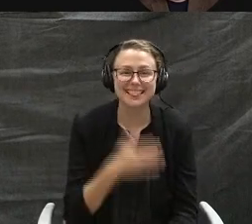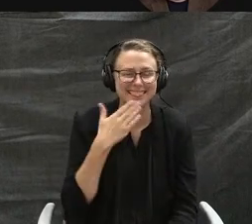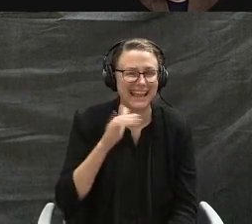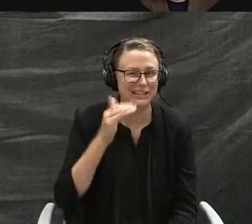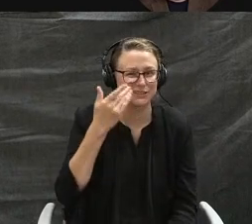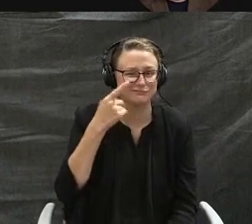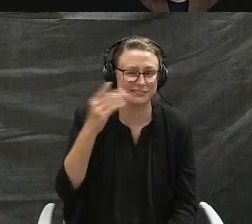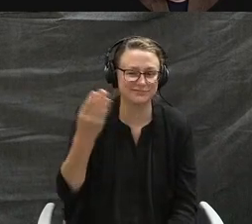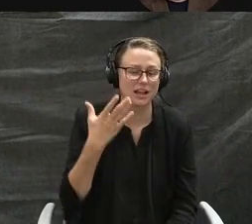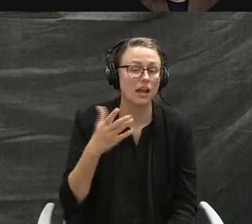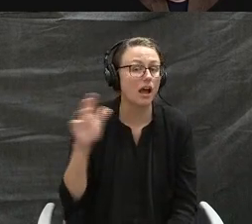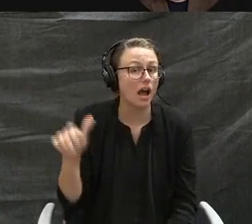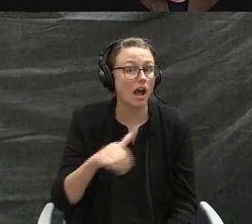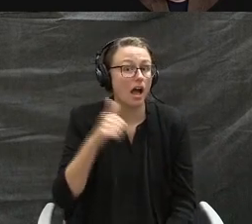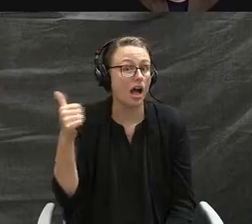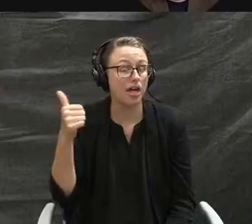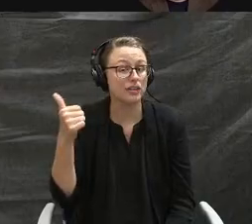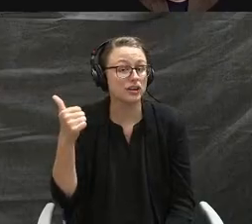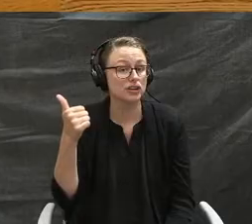Does anybody else have any other board updates?